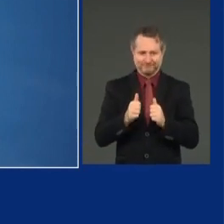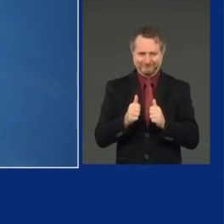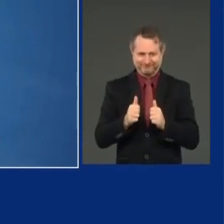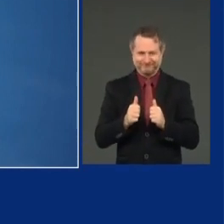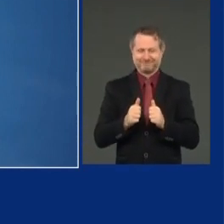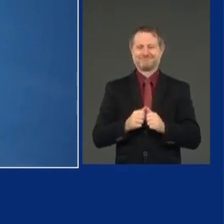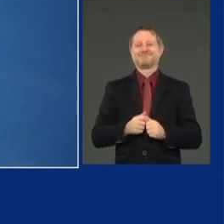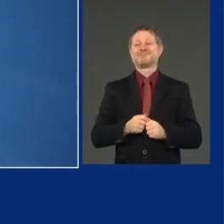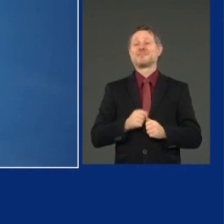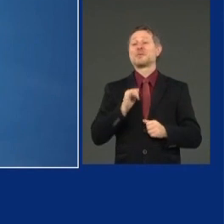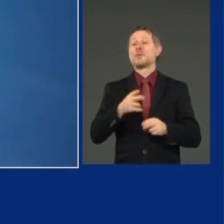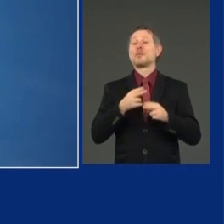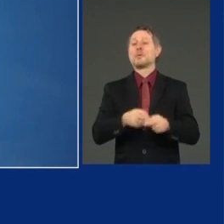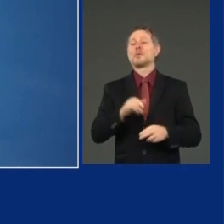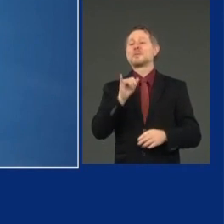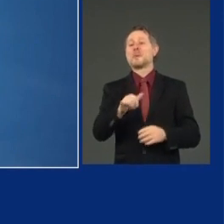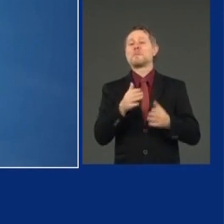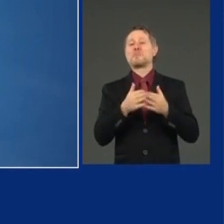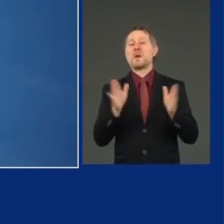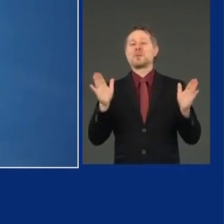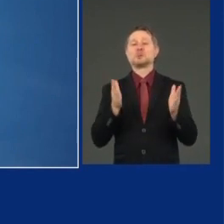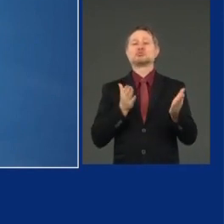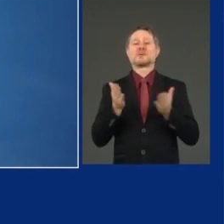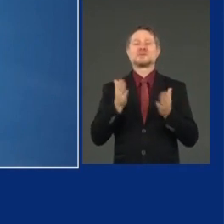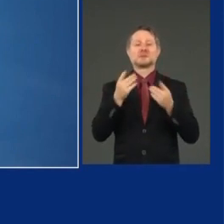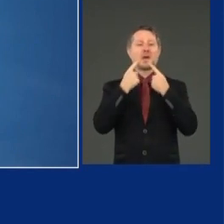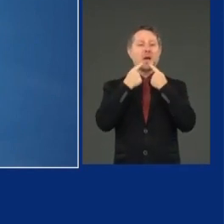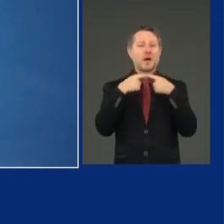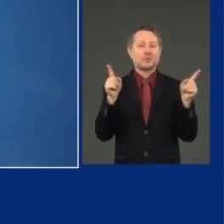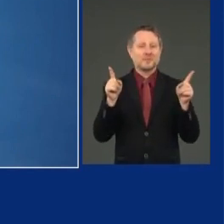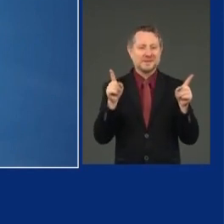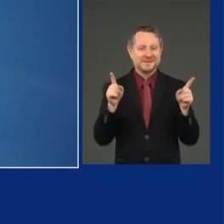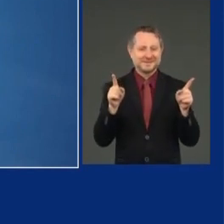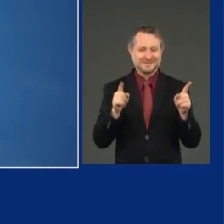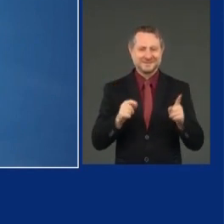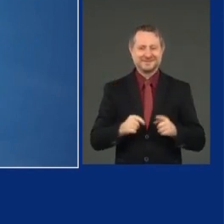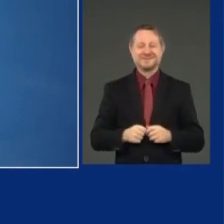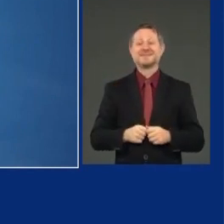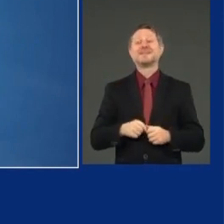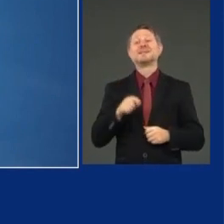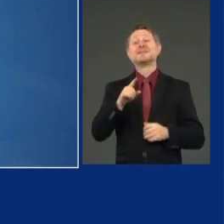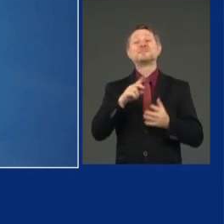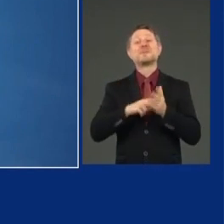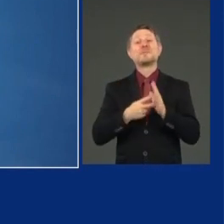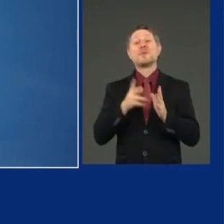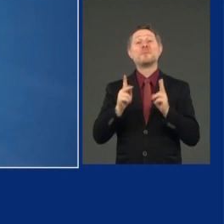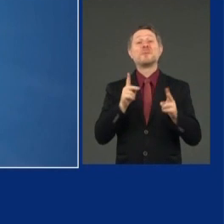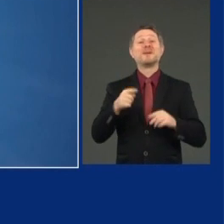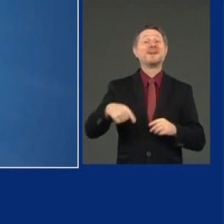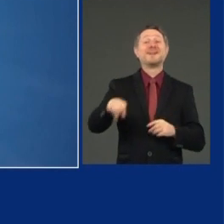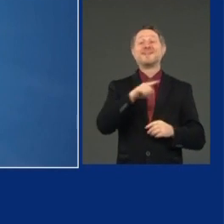THE RUNNING FOR WINNING THIS CONTEST AND BEING SHOWN AS A